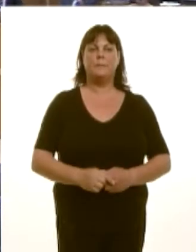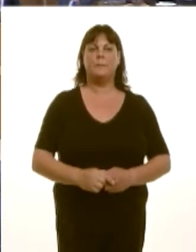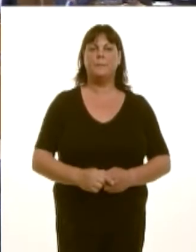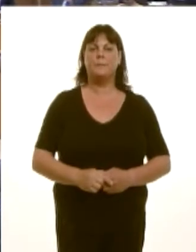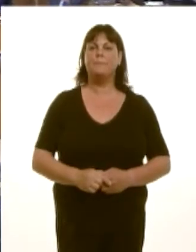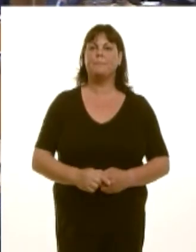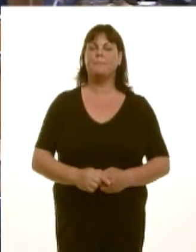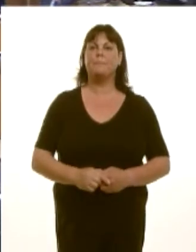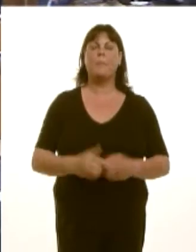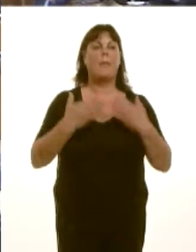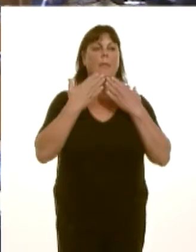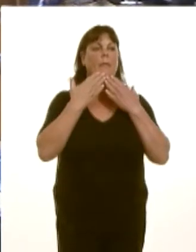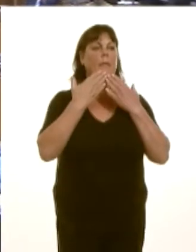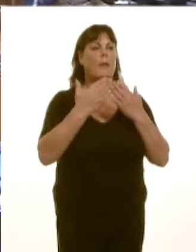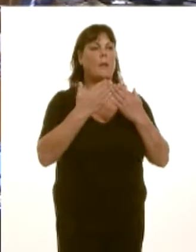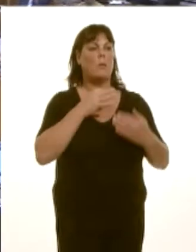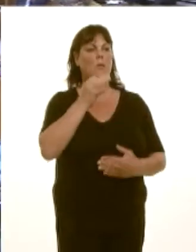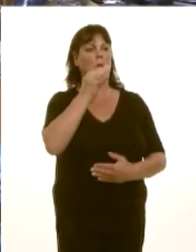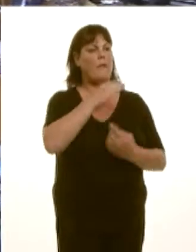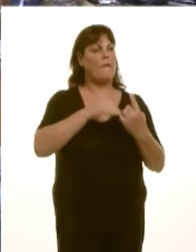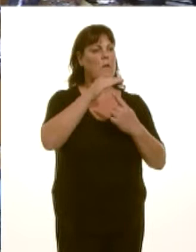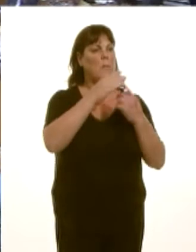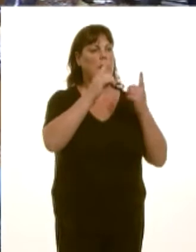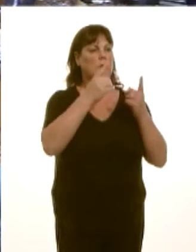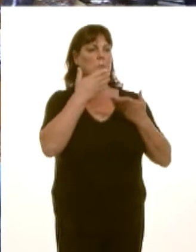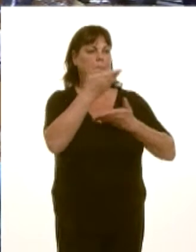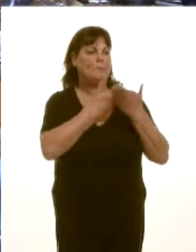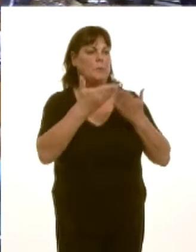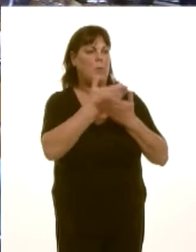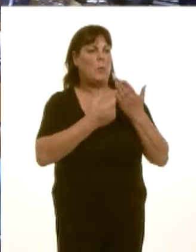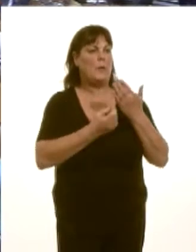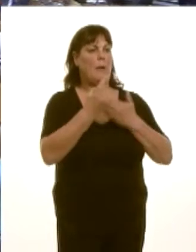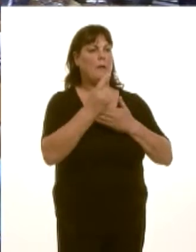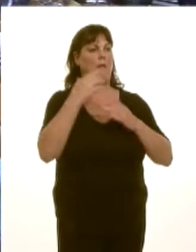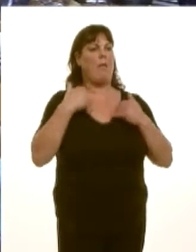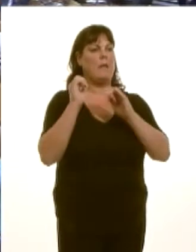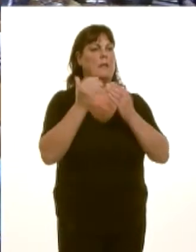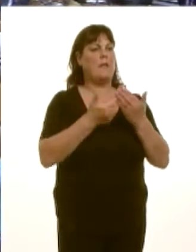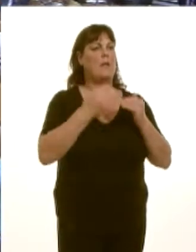Will the First Minister make a statement on the provision of health services in Brecon and Radnorshire? OAQ(4)1846(FM) Carwyn Jones: Our priority is to ensure that